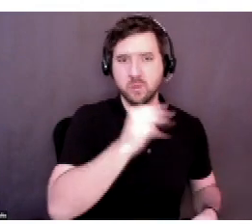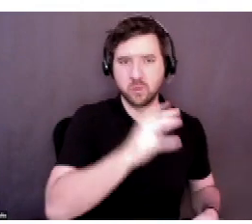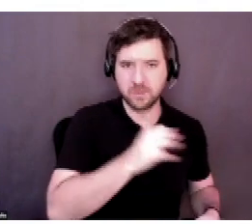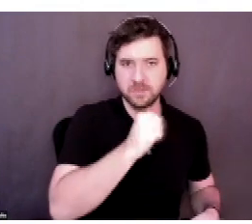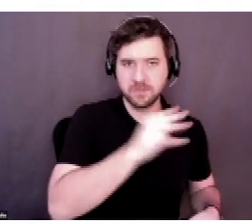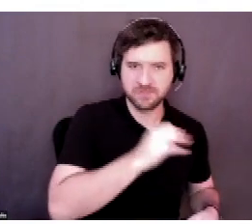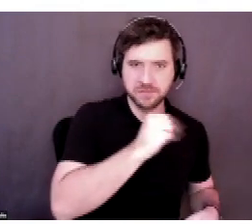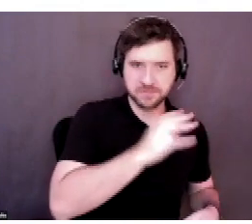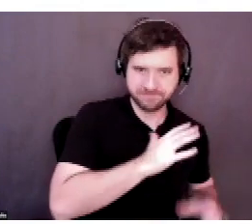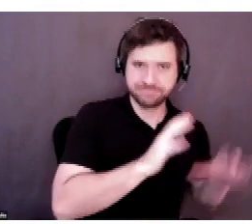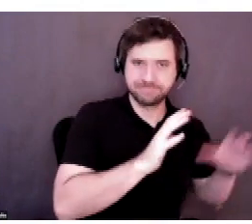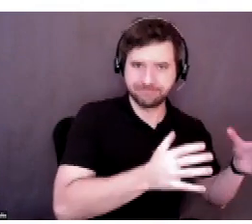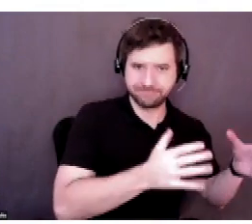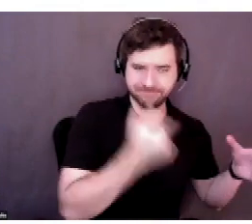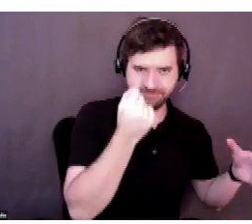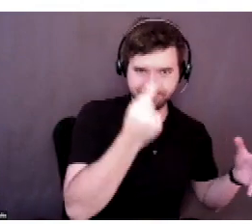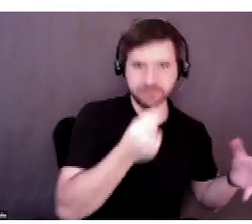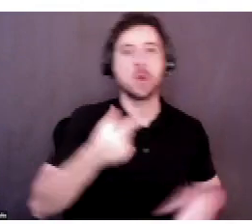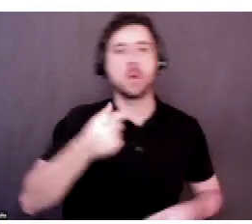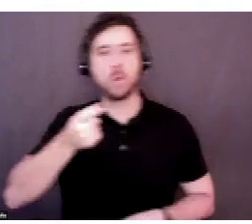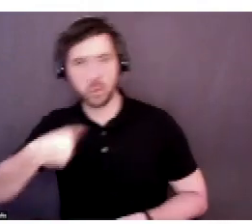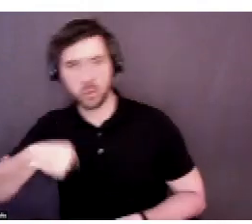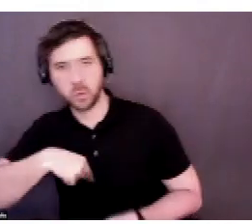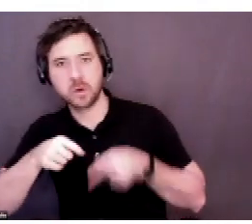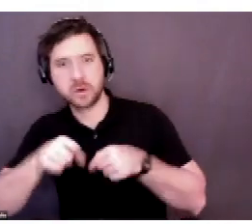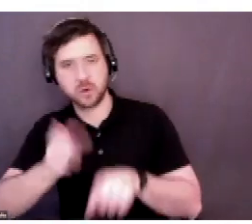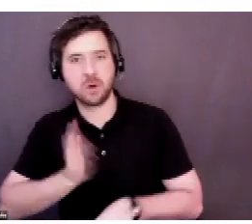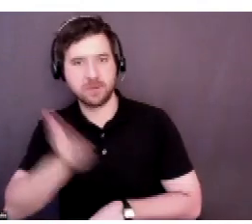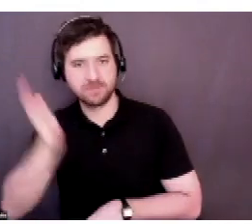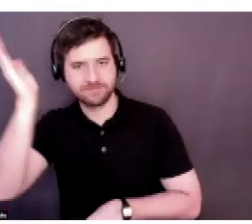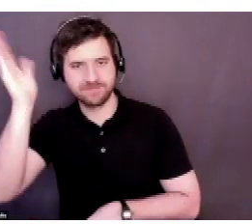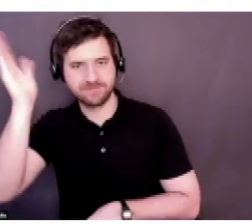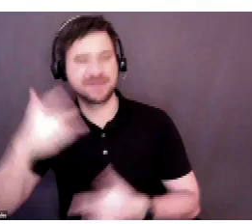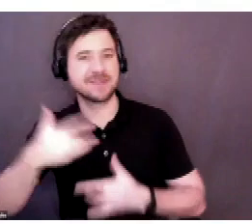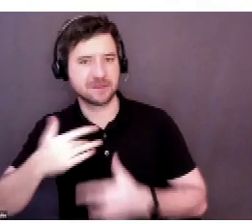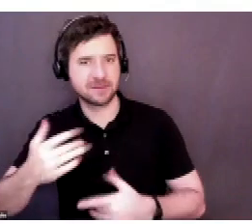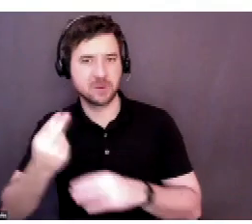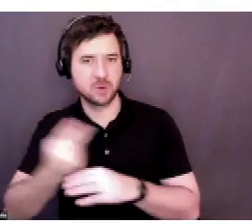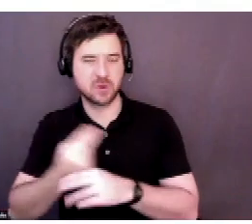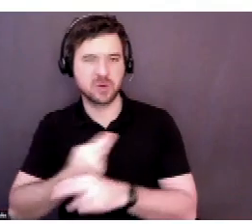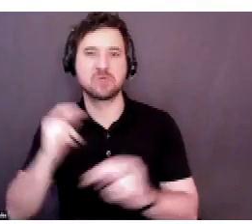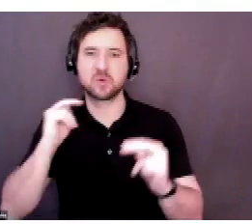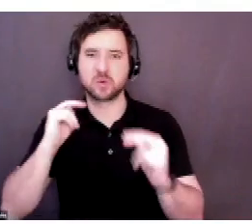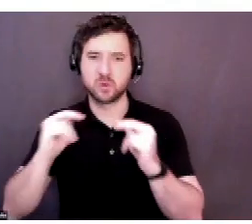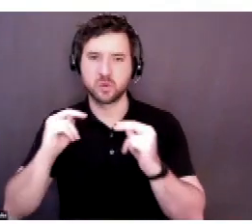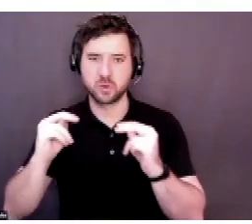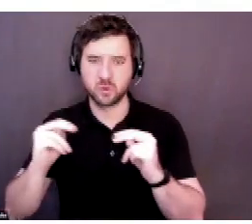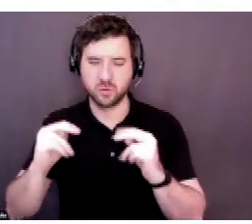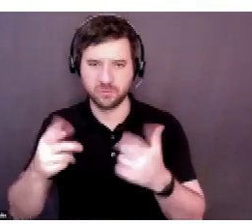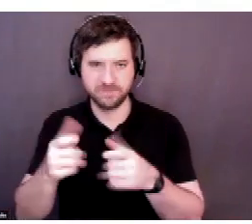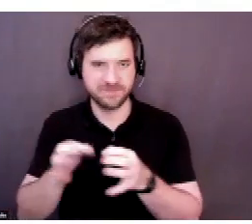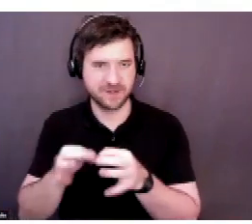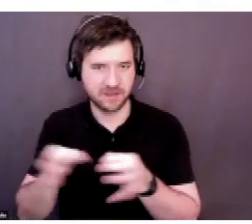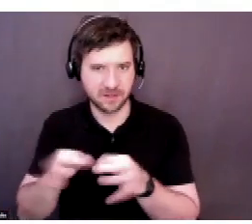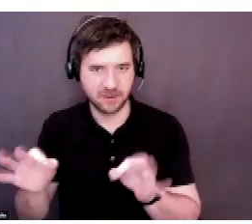Whenever we can, then a note on disability language. I will be using identity